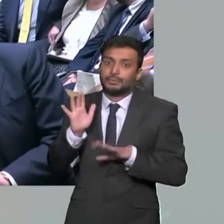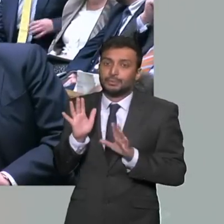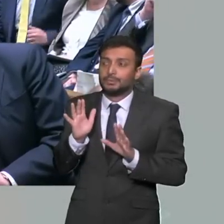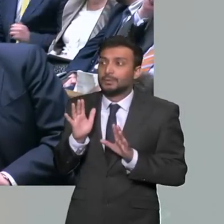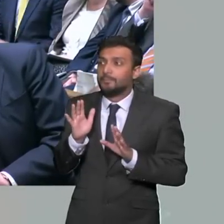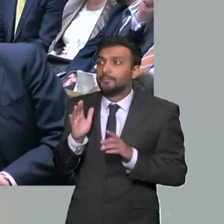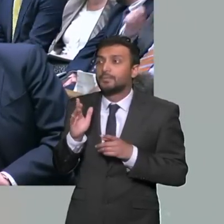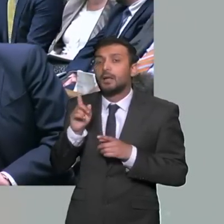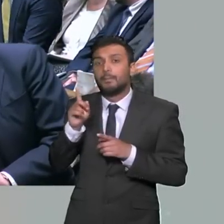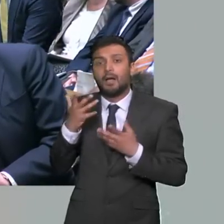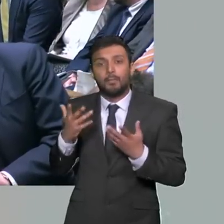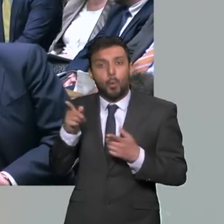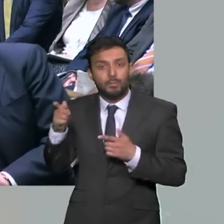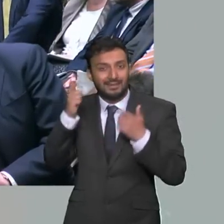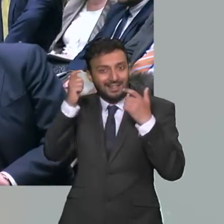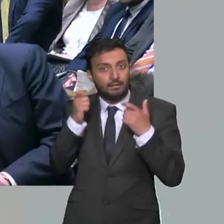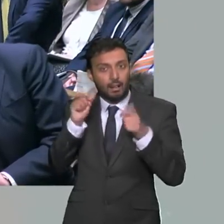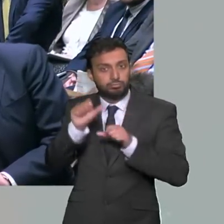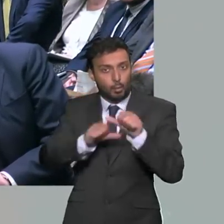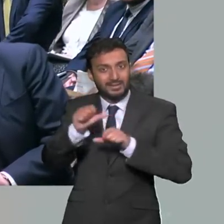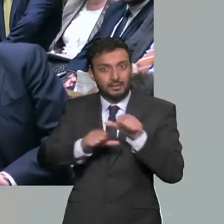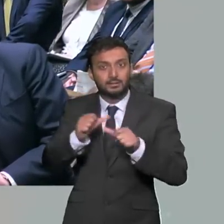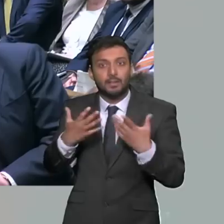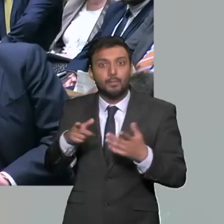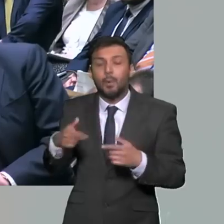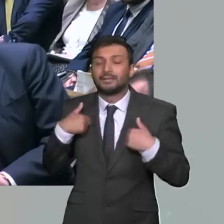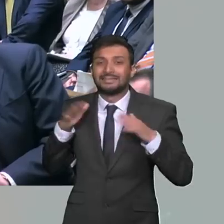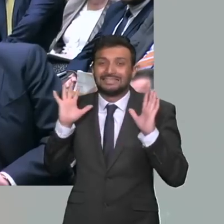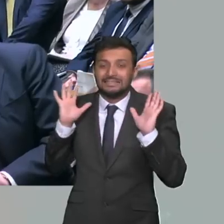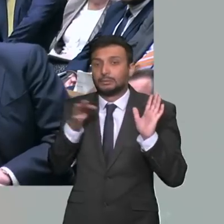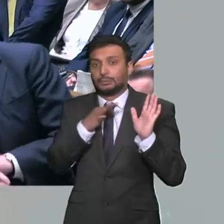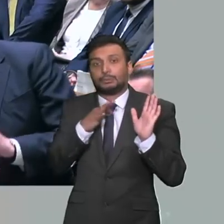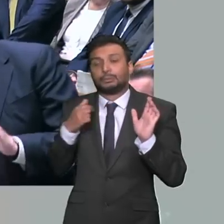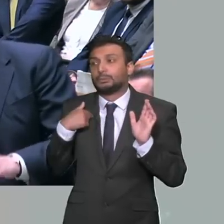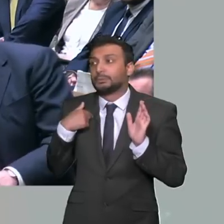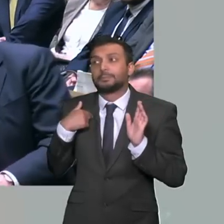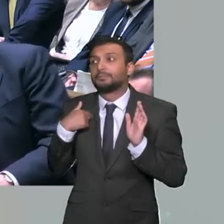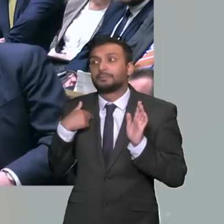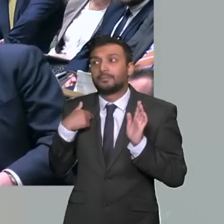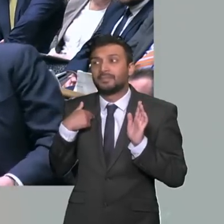Given the legal proceedings that are currently going on, I do not think it would be right